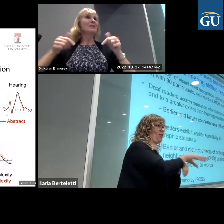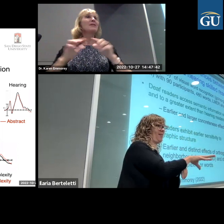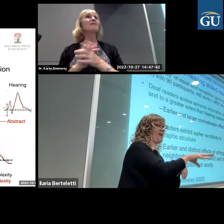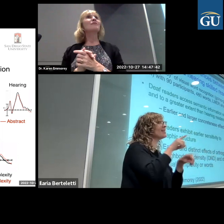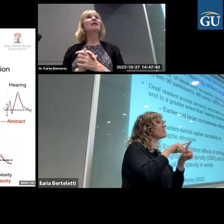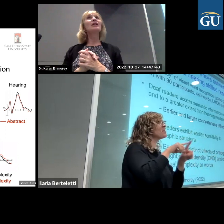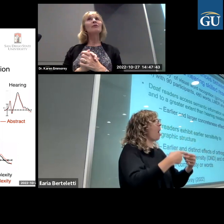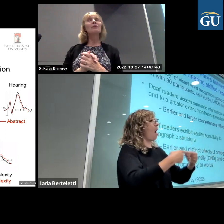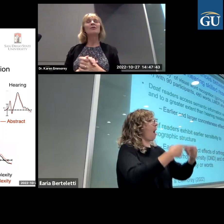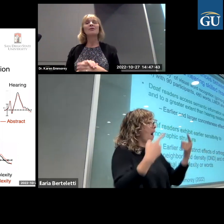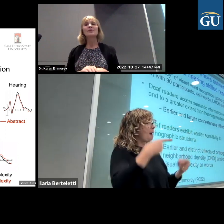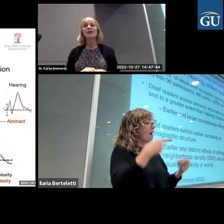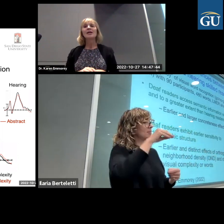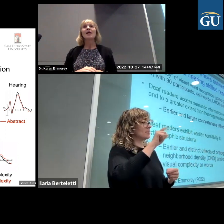A A larger response